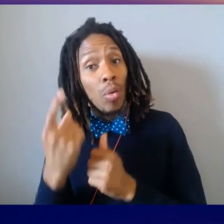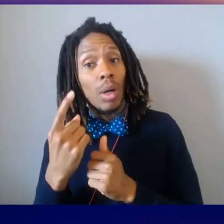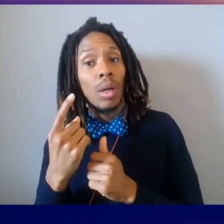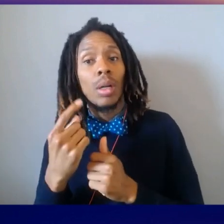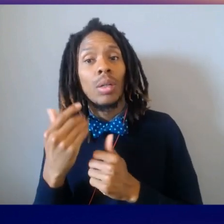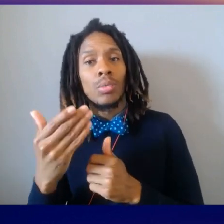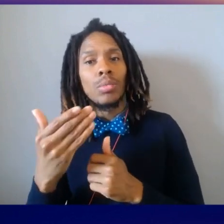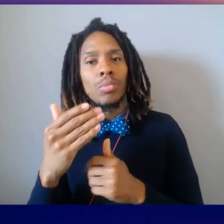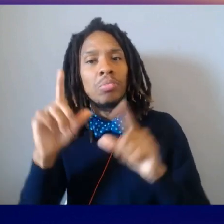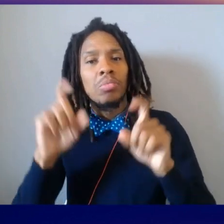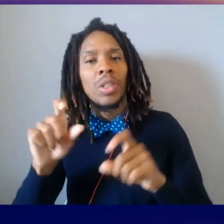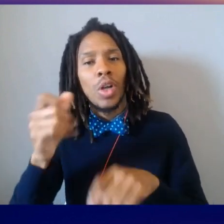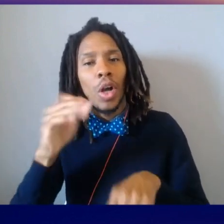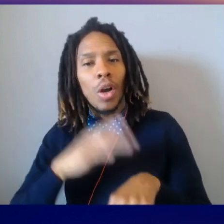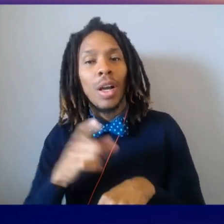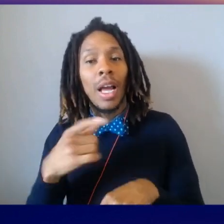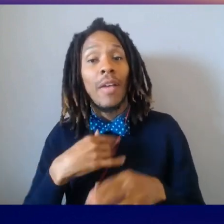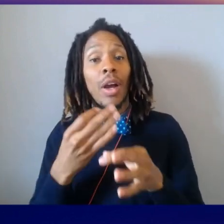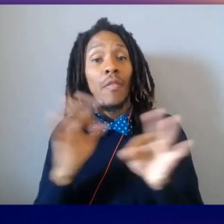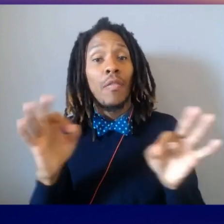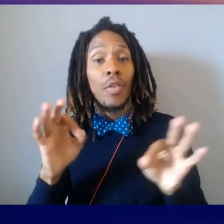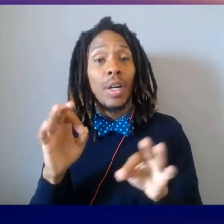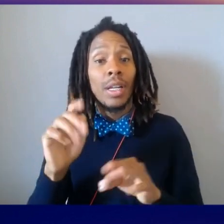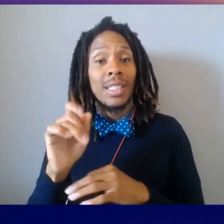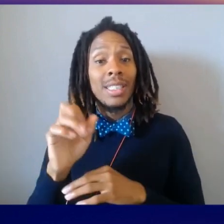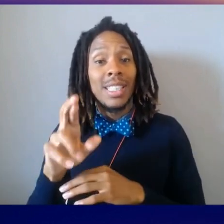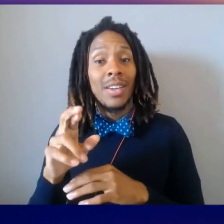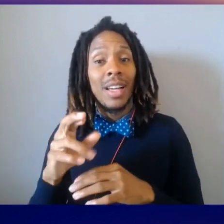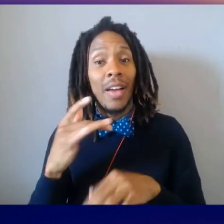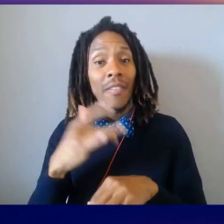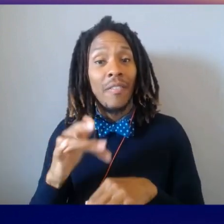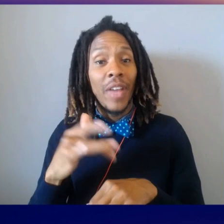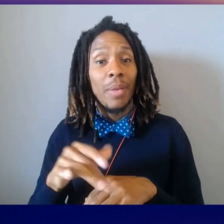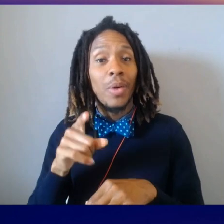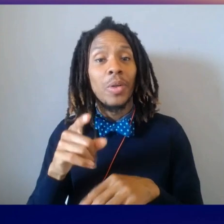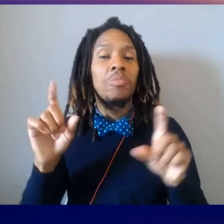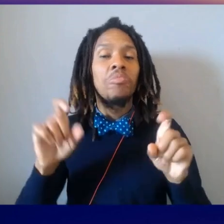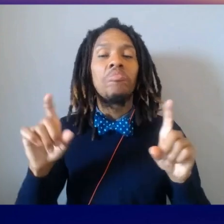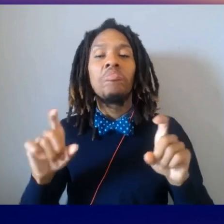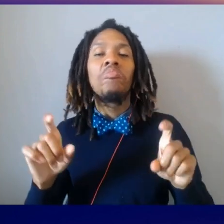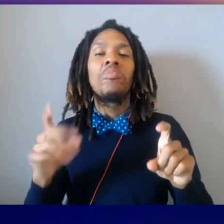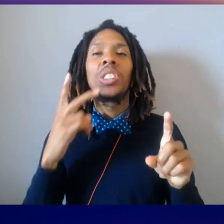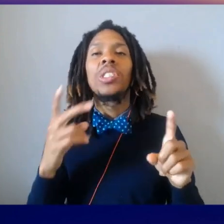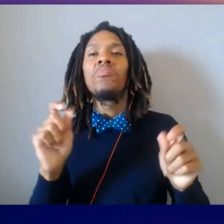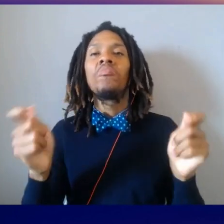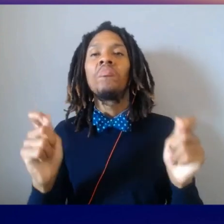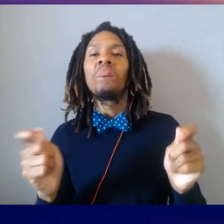There's a free tier available for it. So, you can take it for a spin, try it out and tell us what you think.